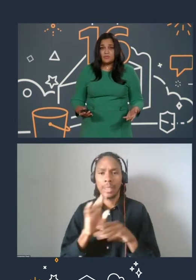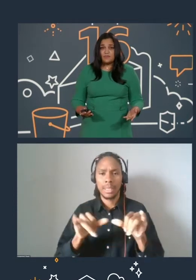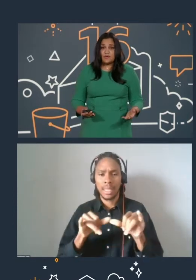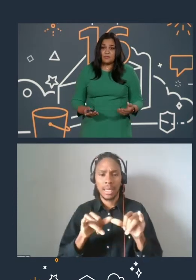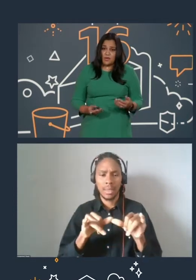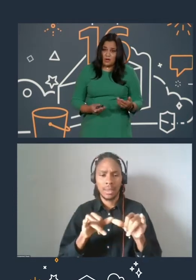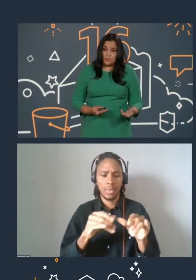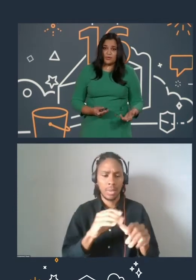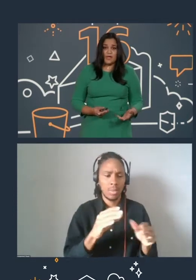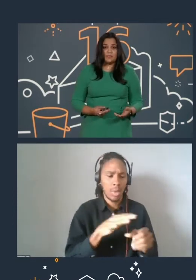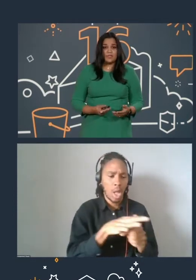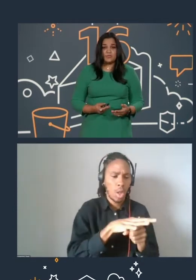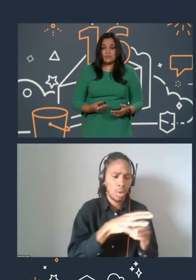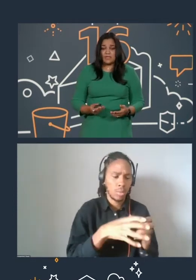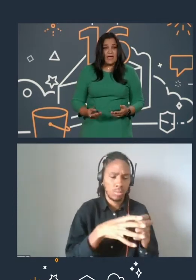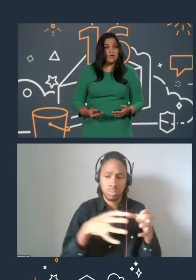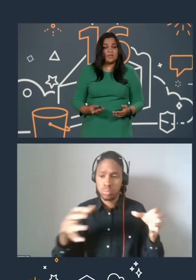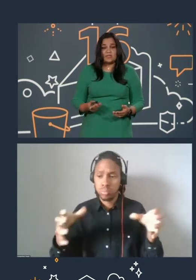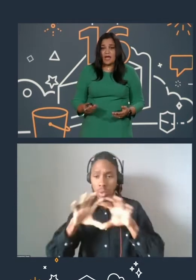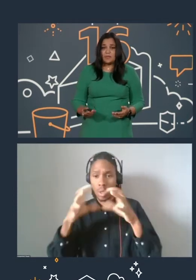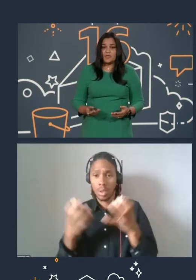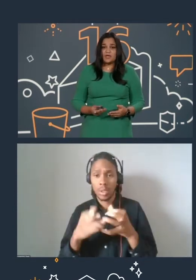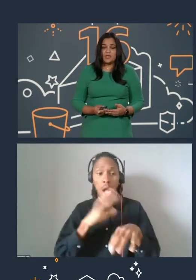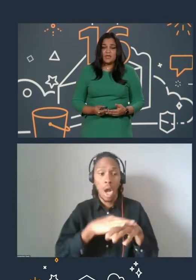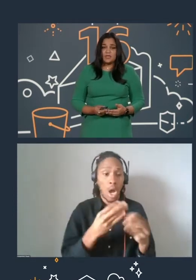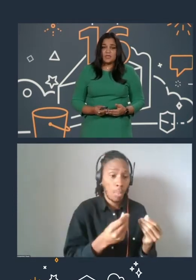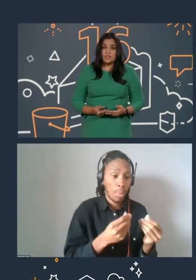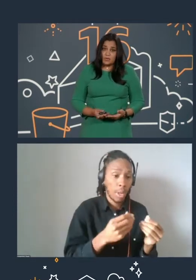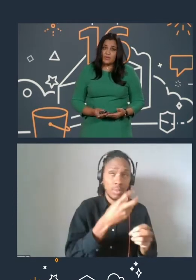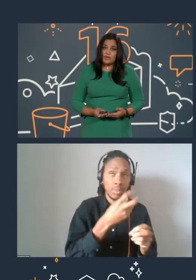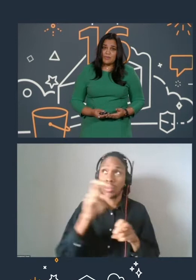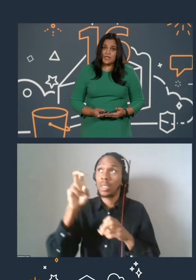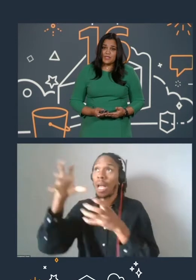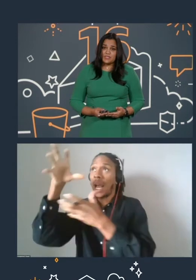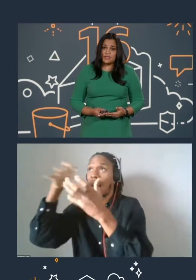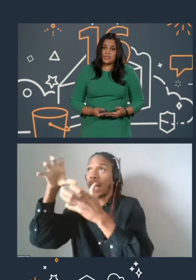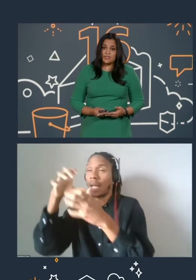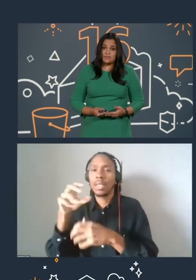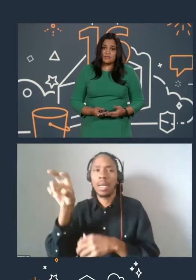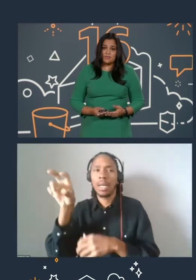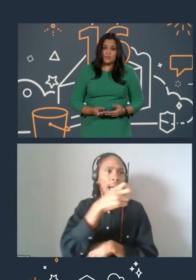from on-prem to cloud and hybrid, so do their applications.